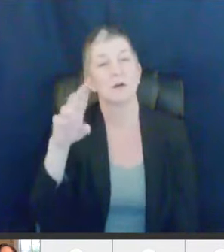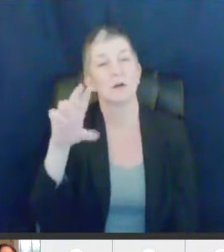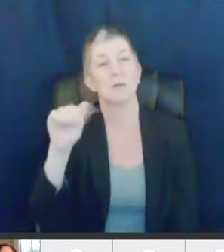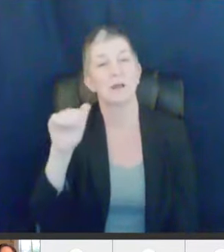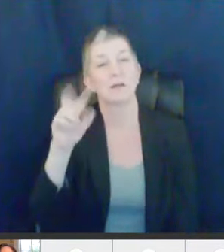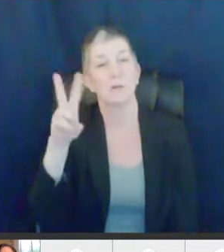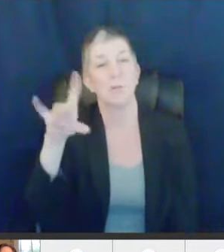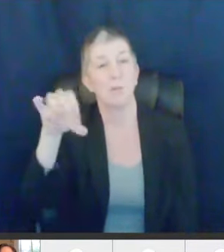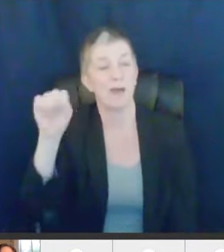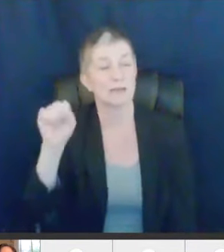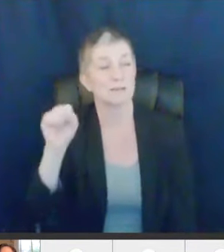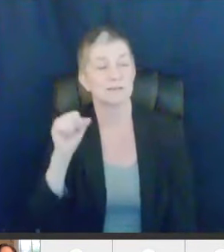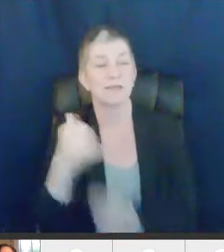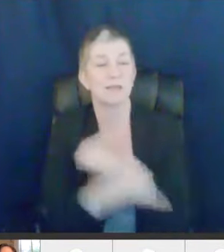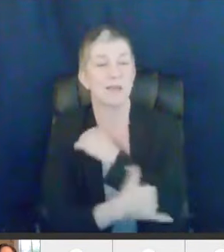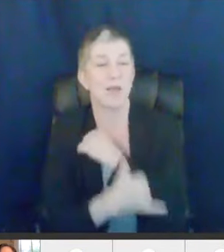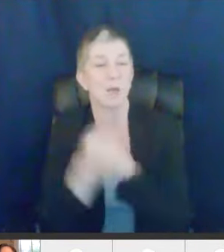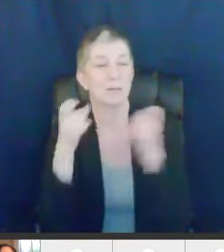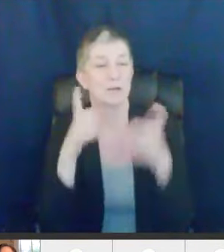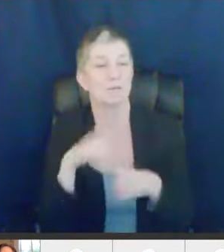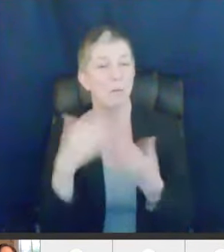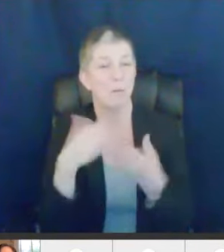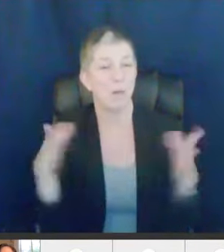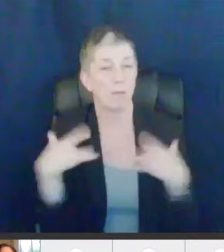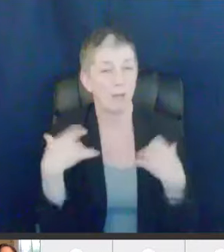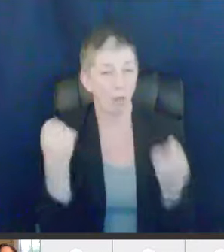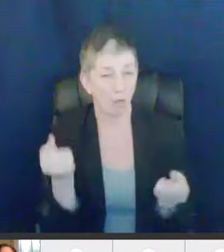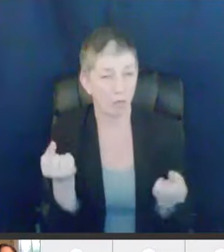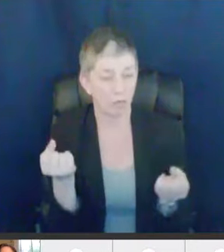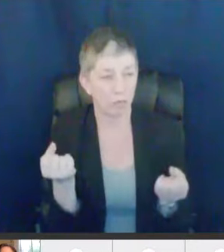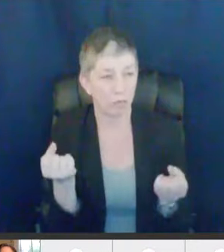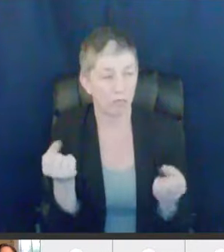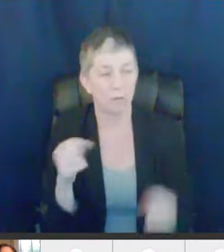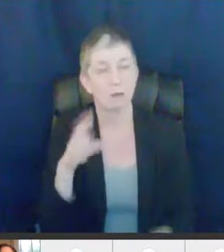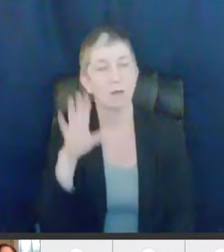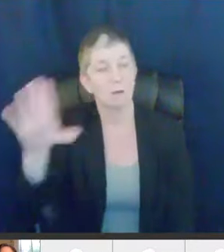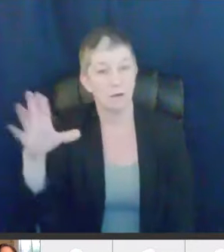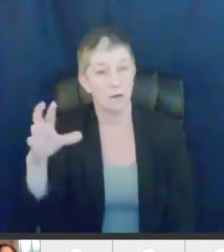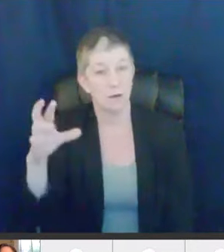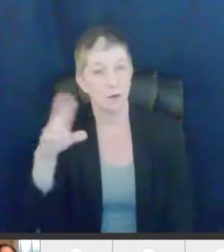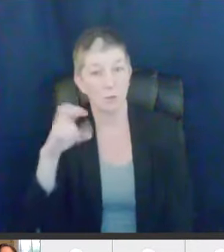public health was Dr. Weis's resignation sudden and what impact will